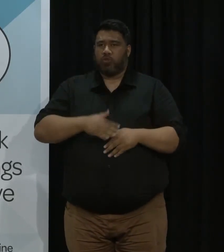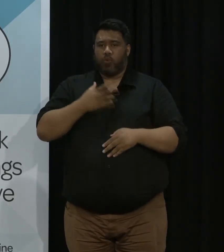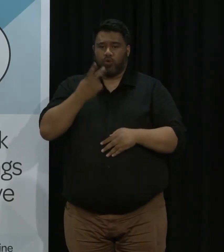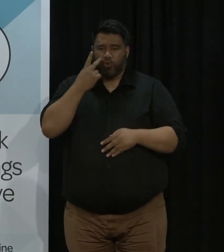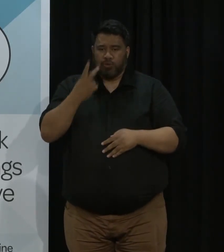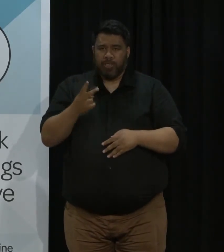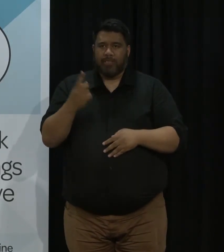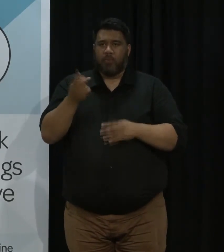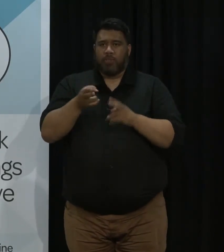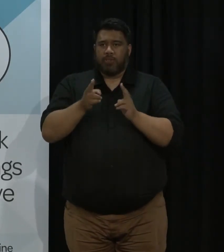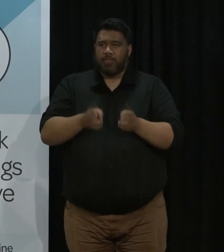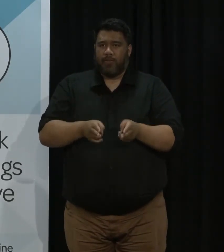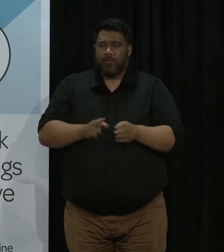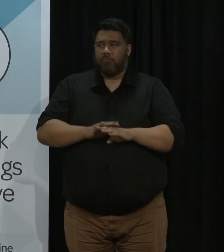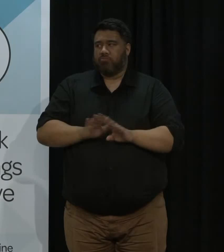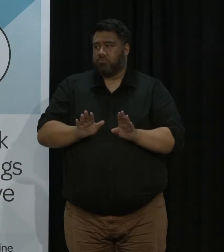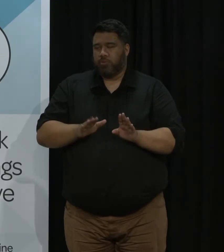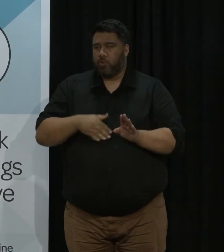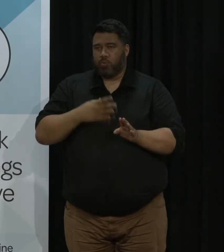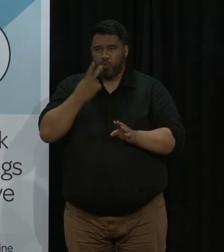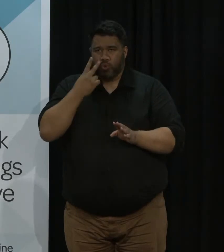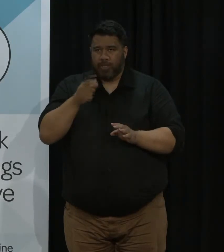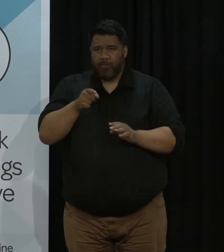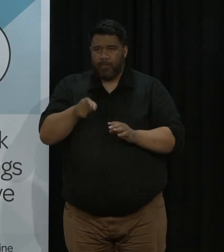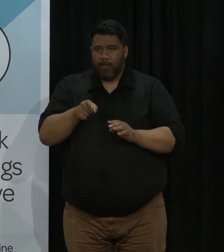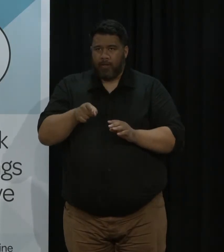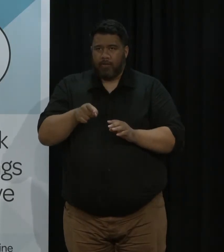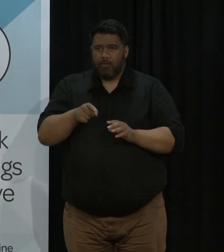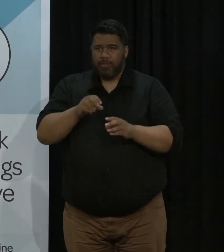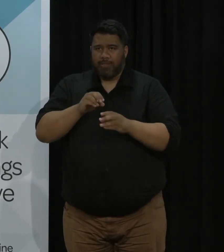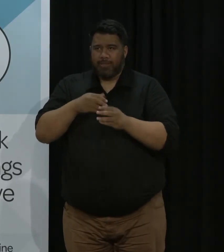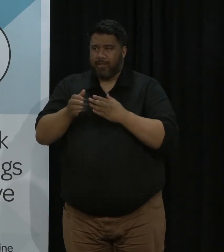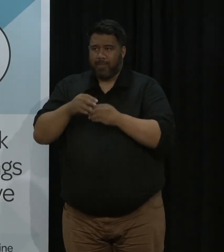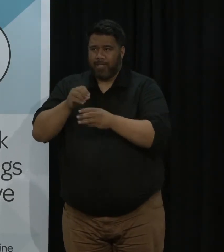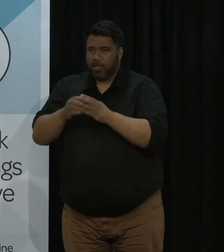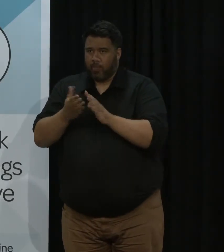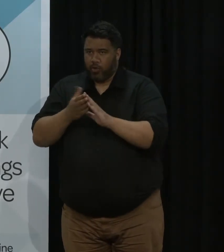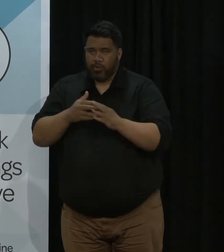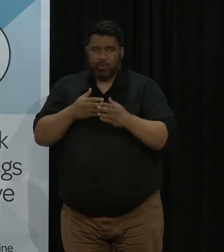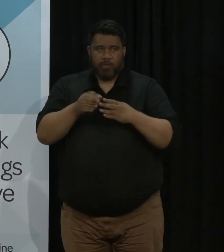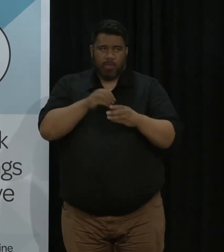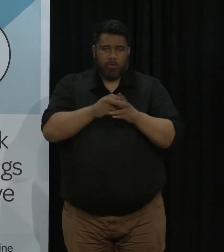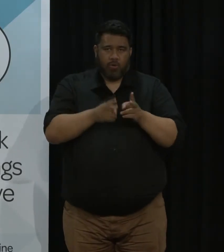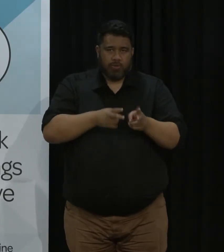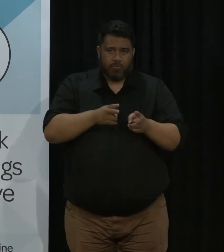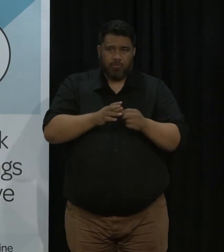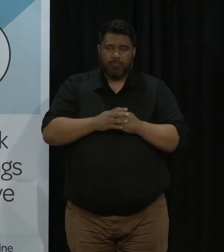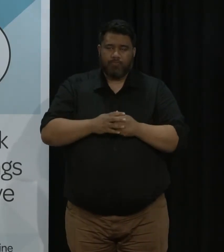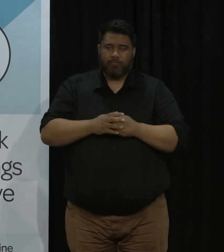information systems have been linked up. Our intention is, of